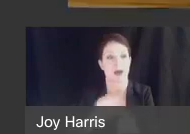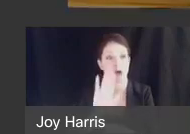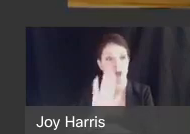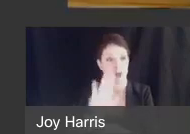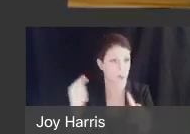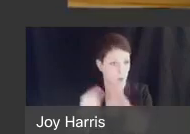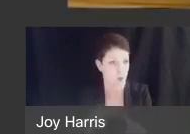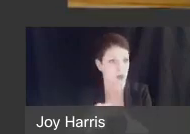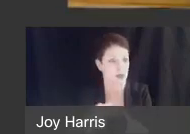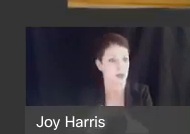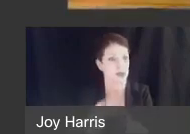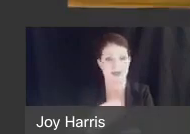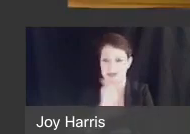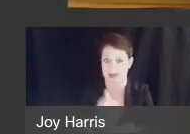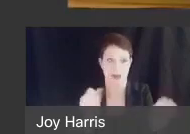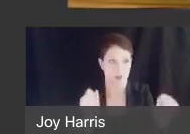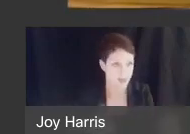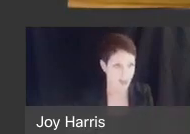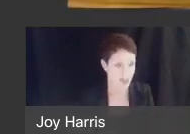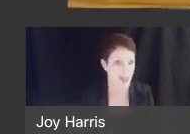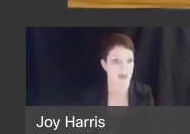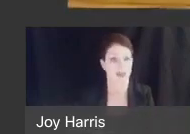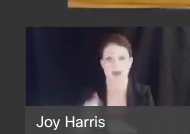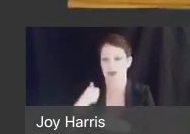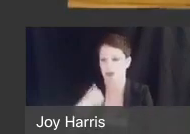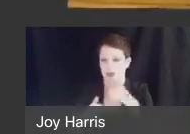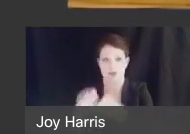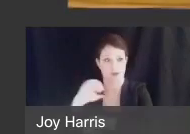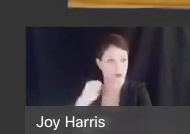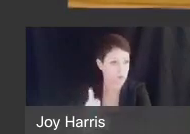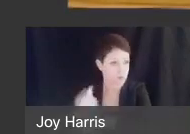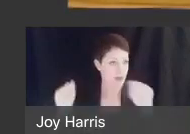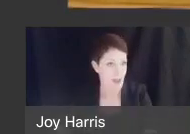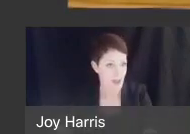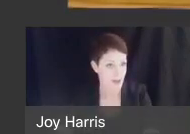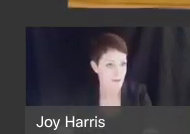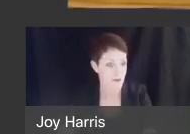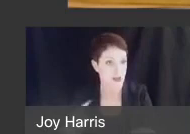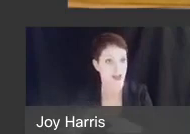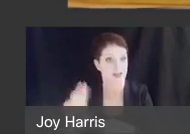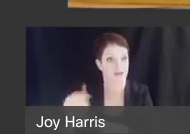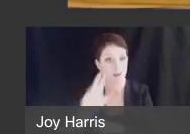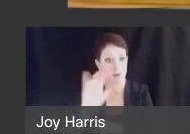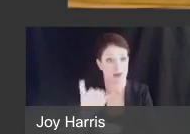we can set this up, we have this infrastructure. So should Montgomery County get more, or